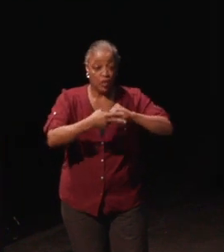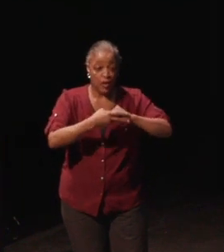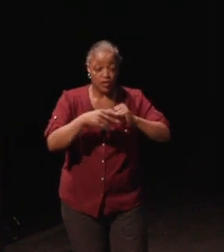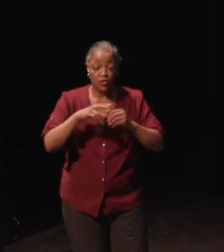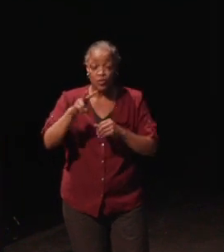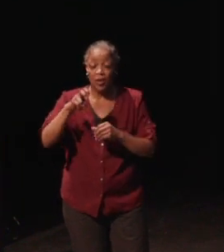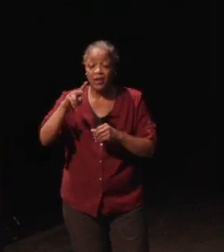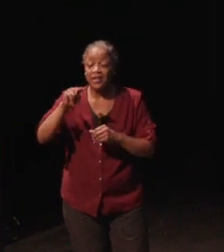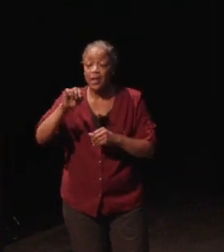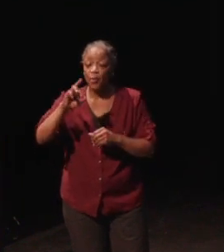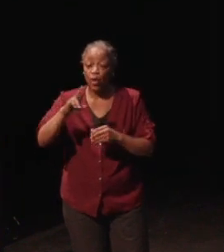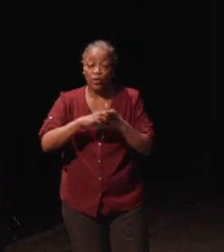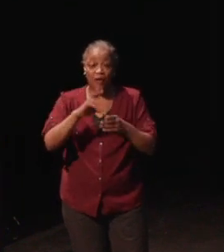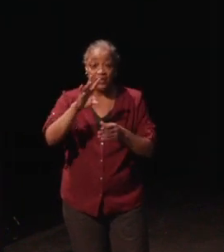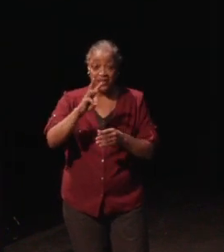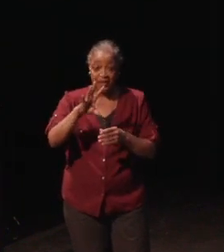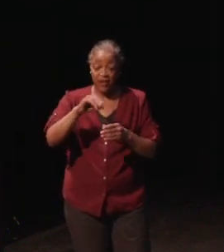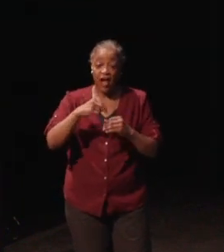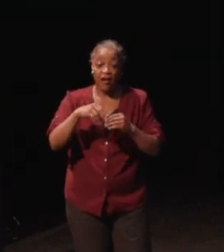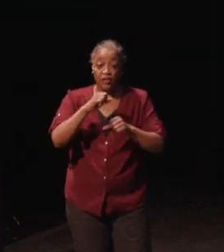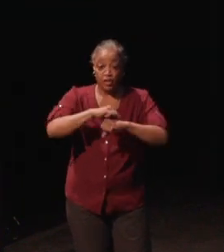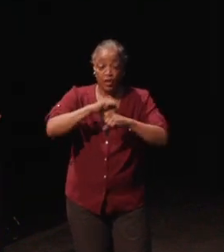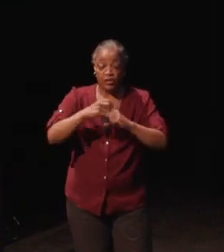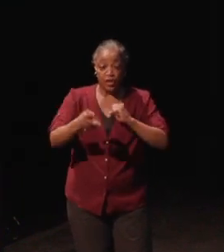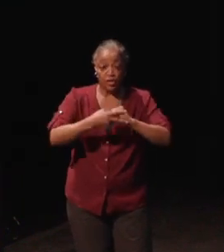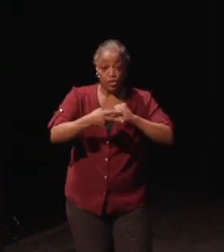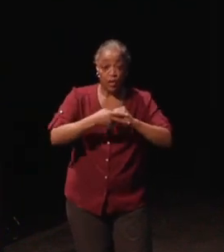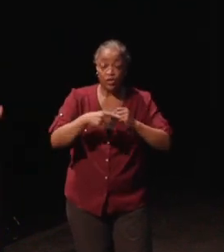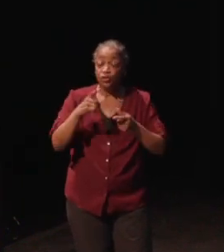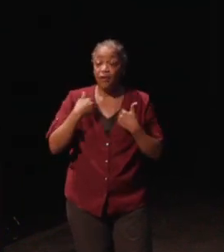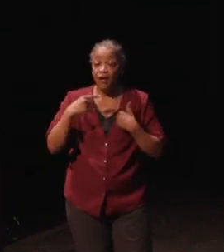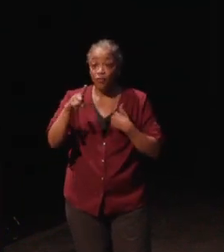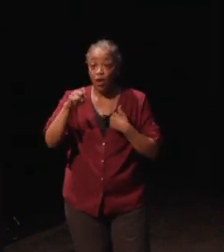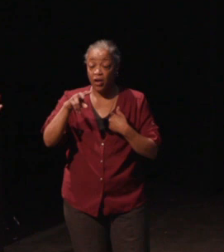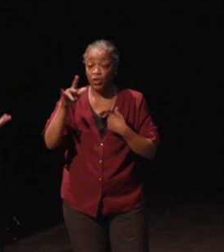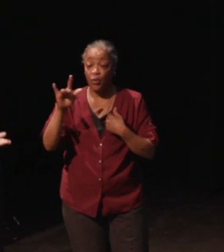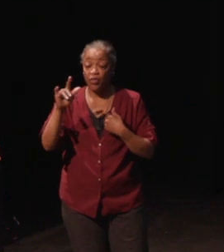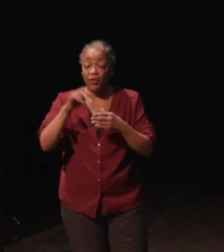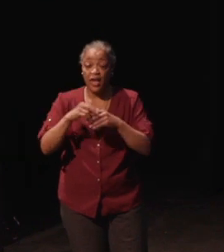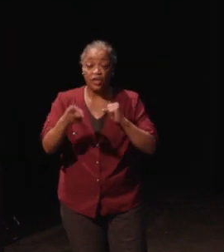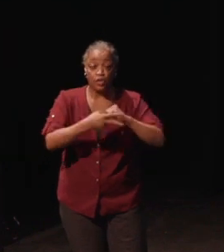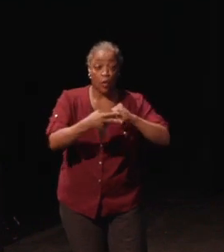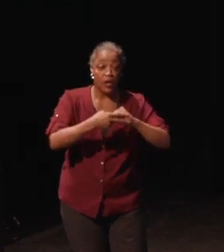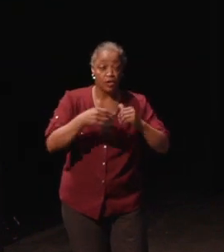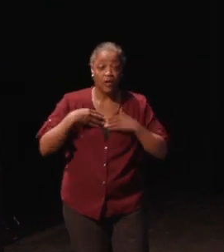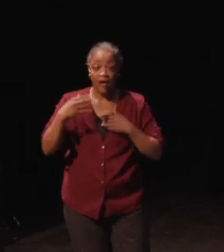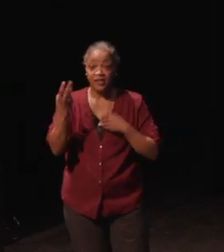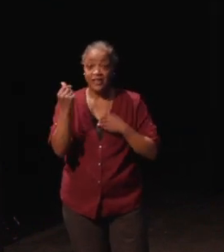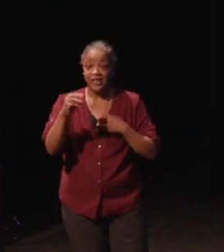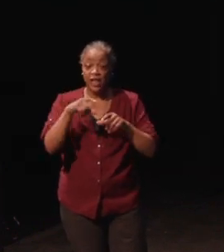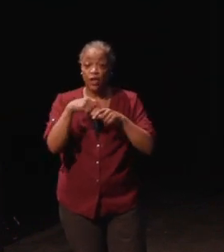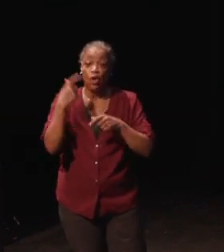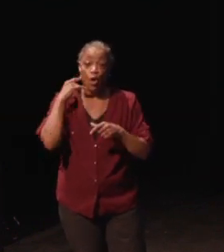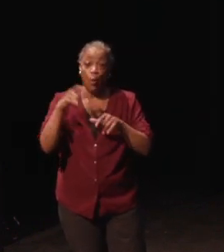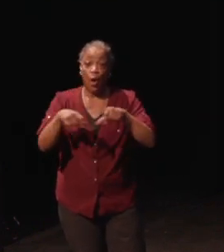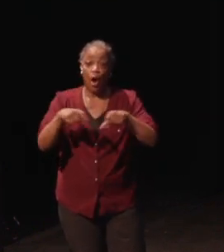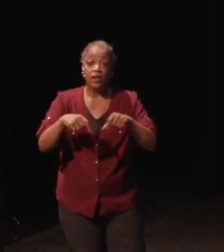you have 65 stone in storage, you have 123 iron ore in storage, you have 16 gold bars in storage.